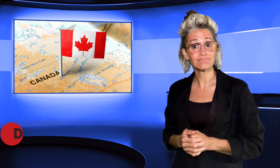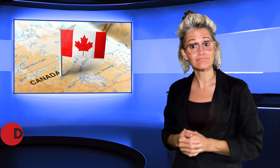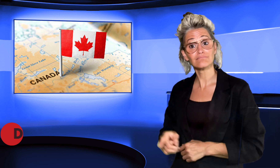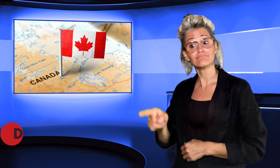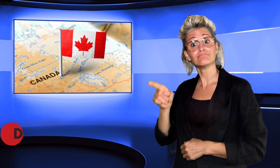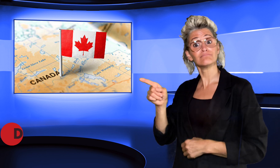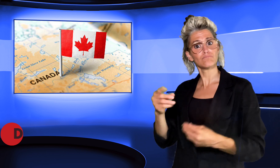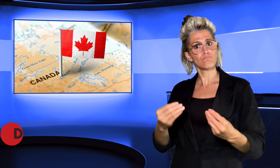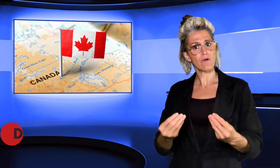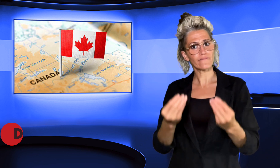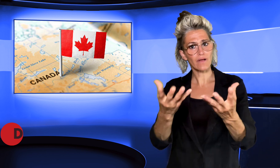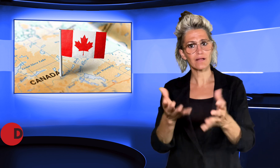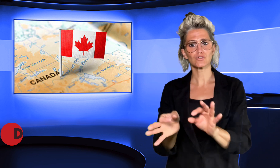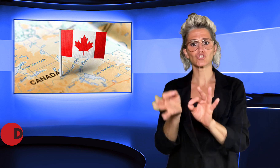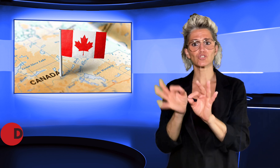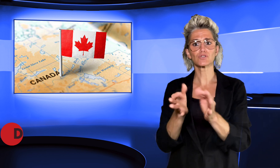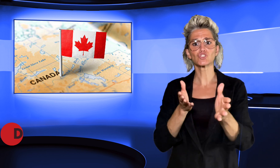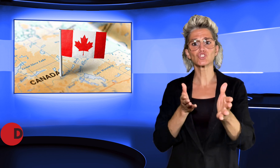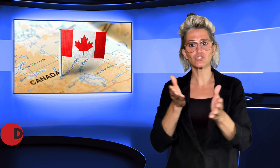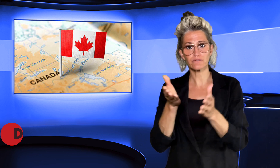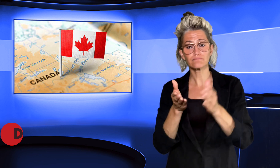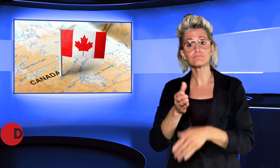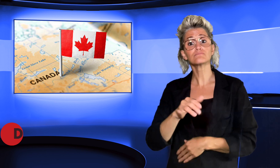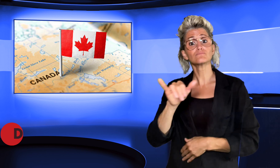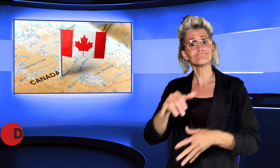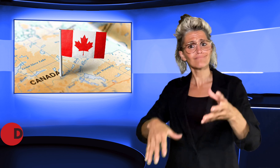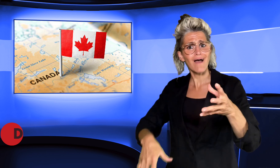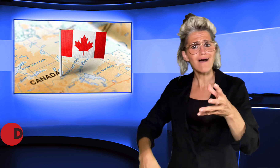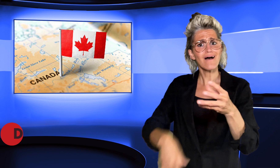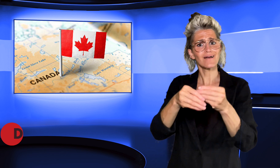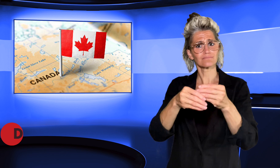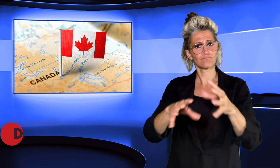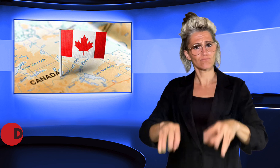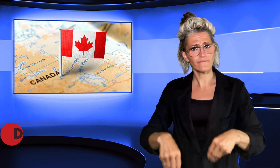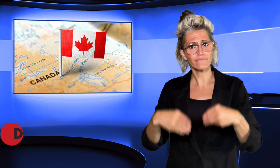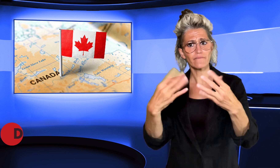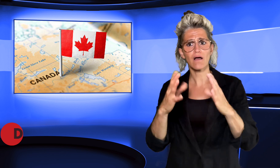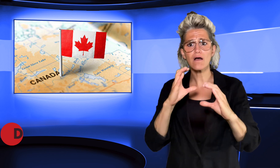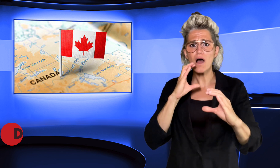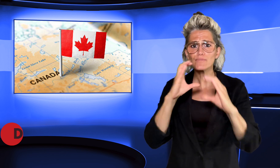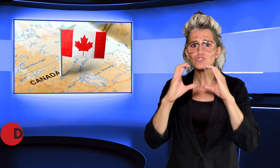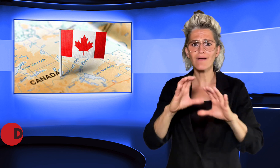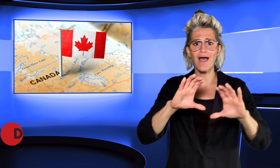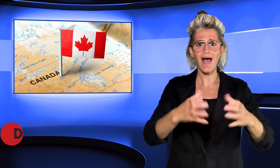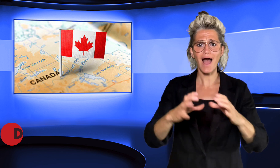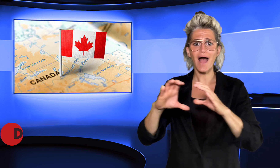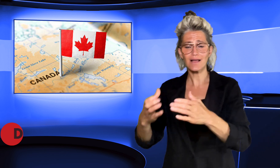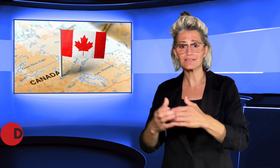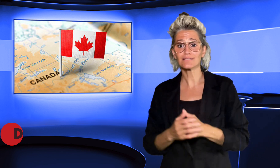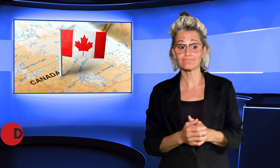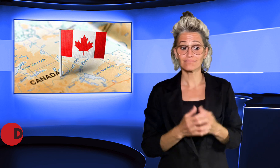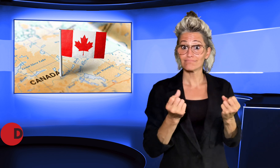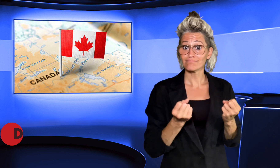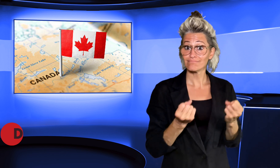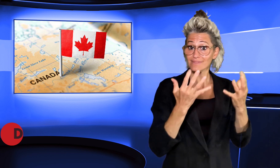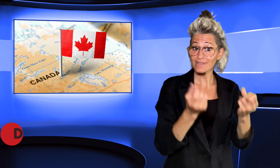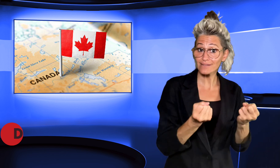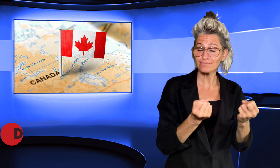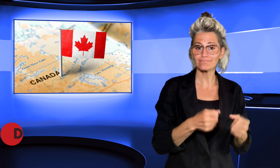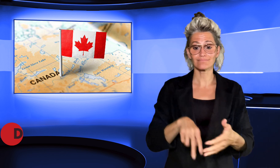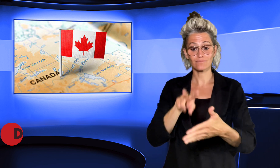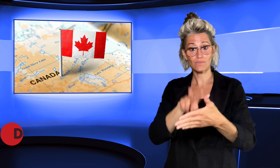to interpreting services, they provide communication classes - sign language,